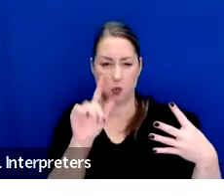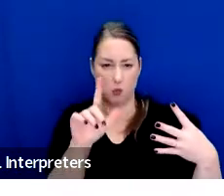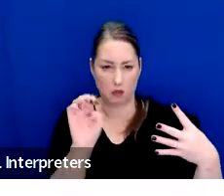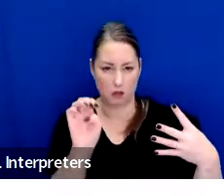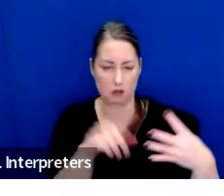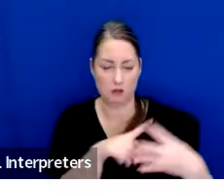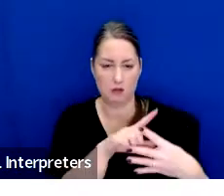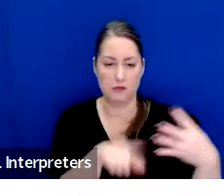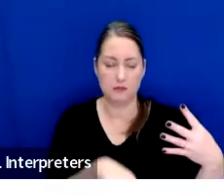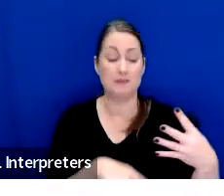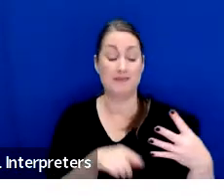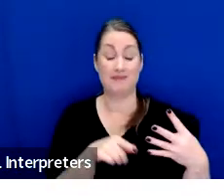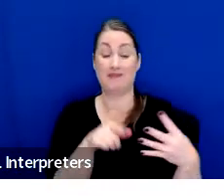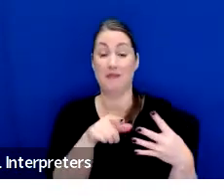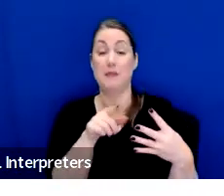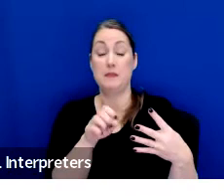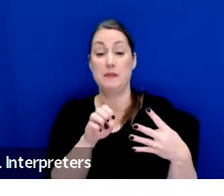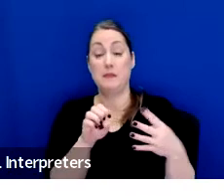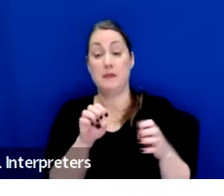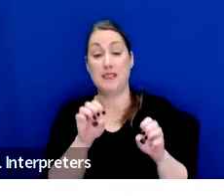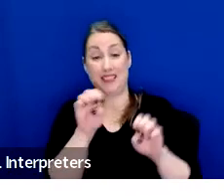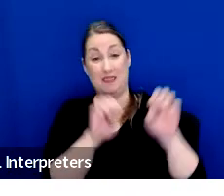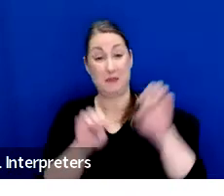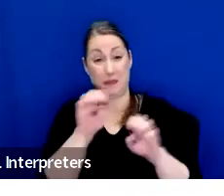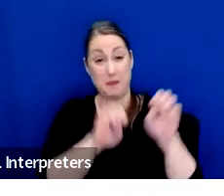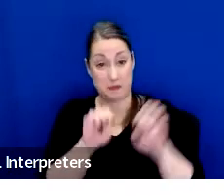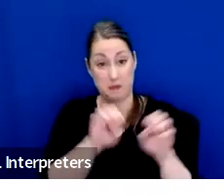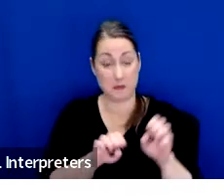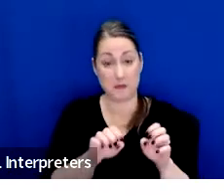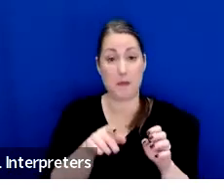the editable pane is relatively long.